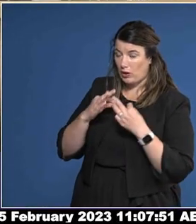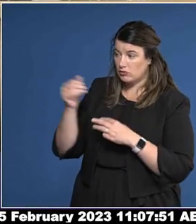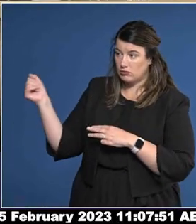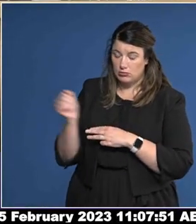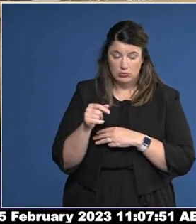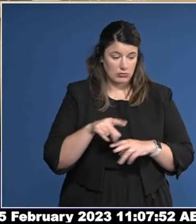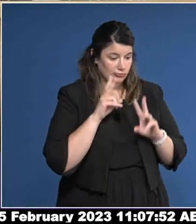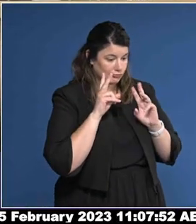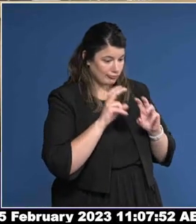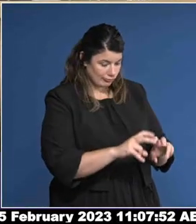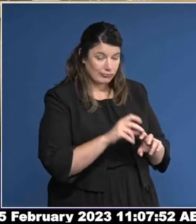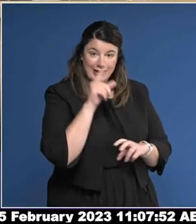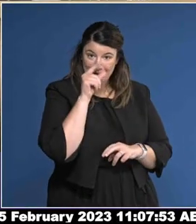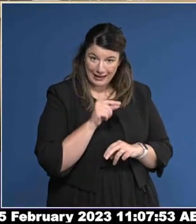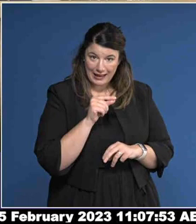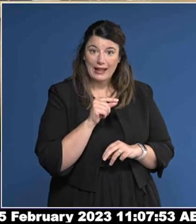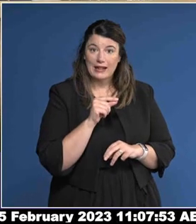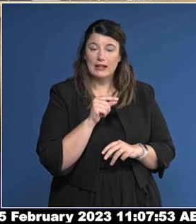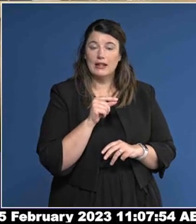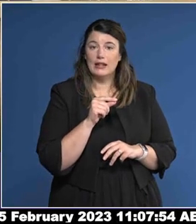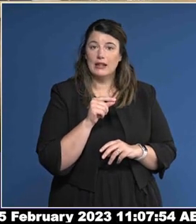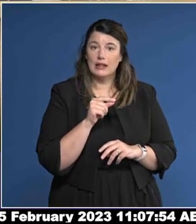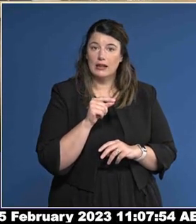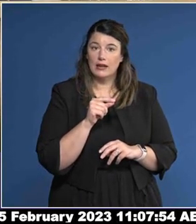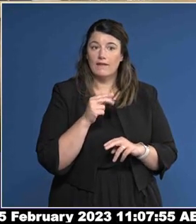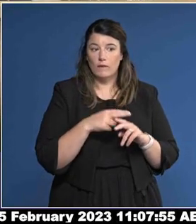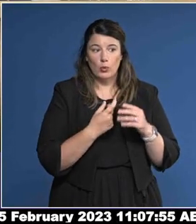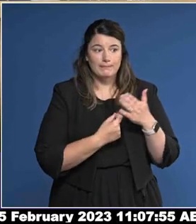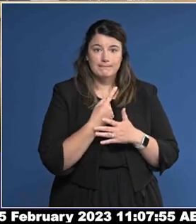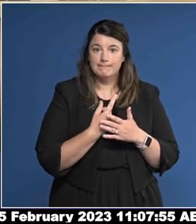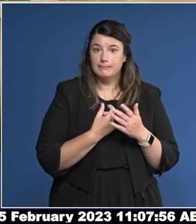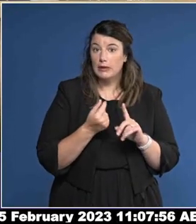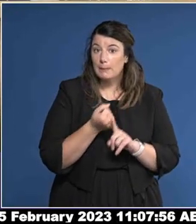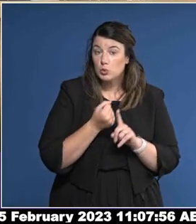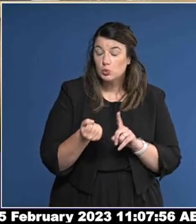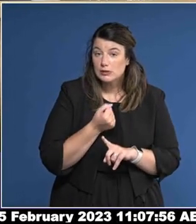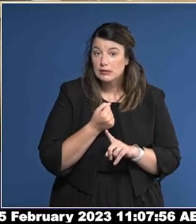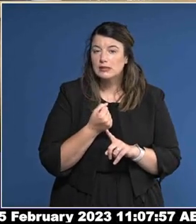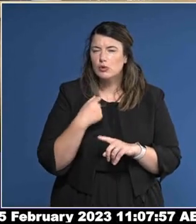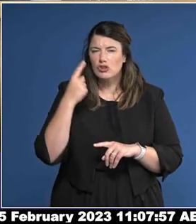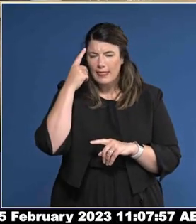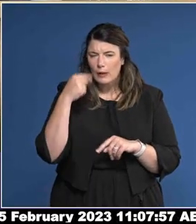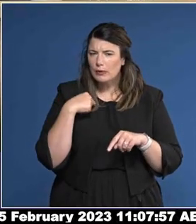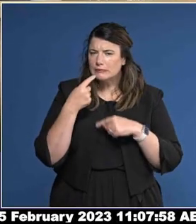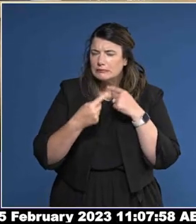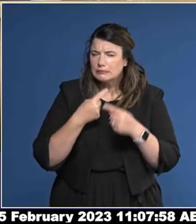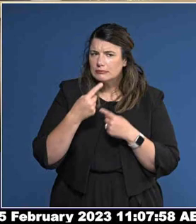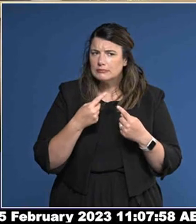do investigations in relation to abuse, for example, which I think we touched on in the first - in the first hearing.